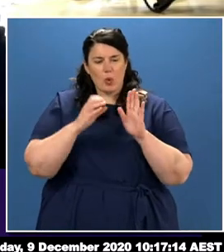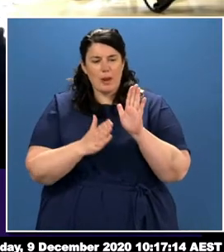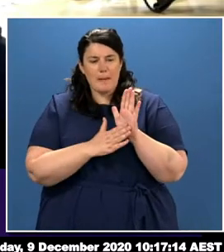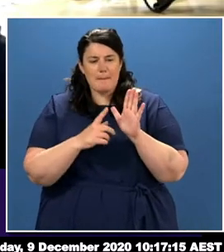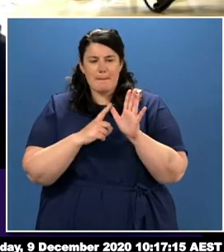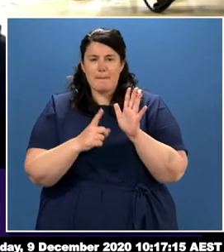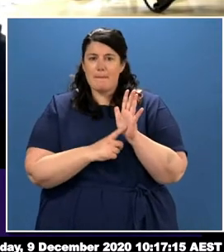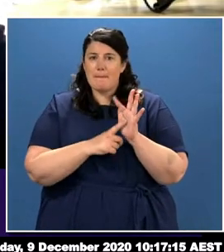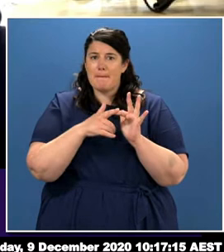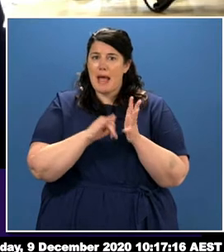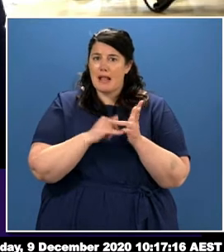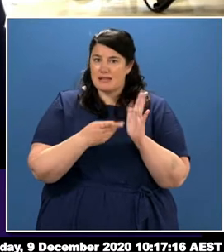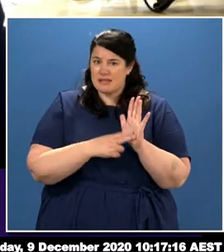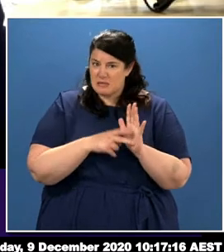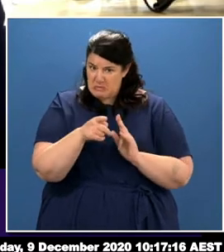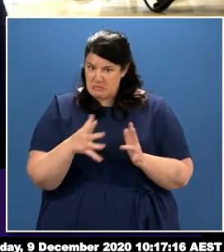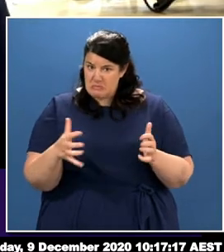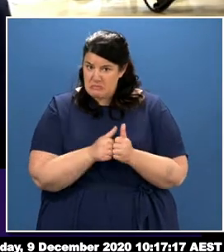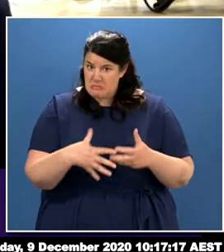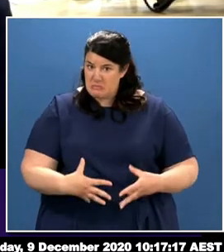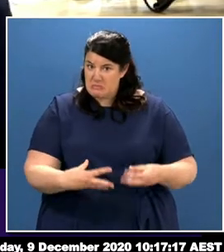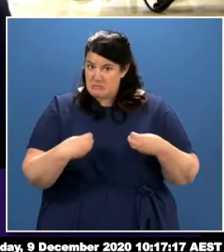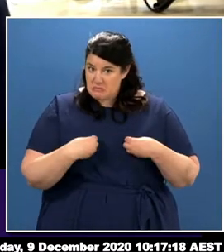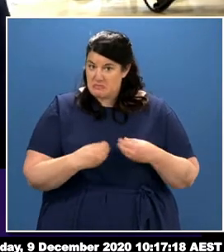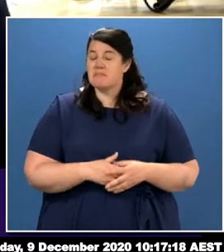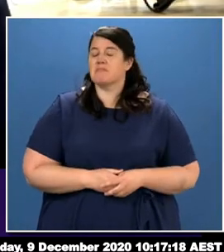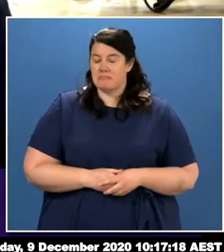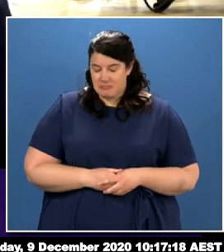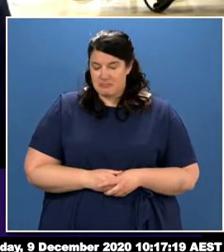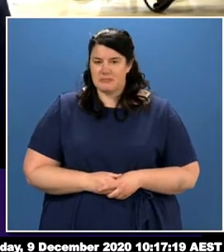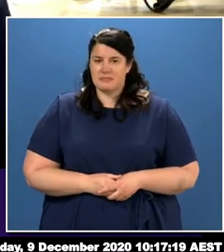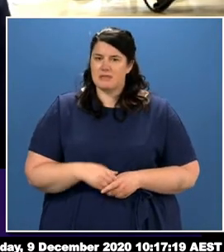to call it as Mallesons today? Yes. Excellent, and you've been at Mallesons since about January